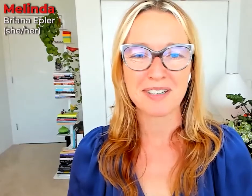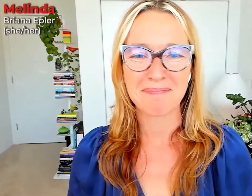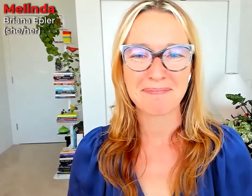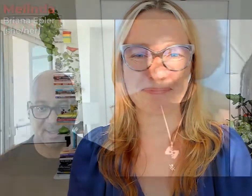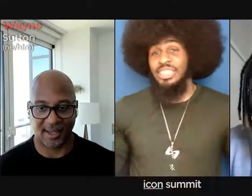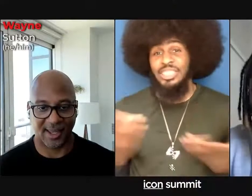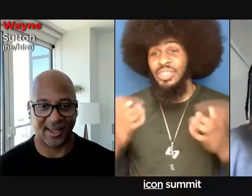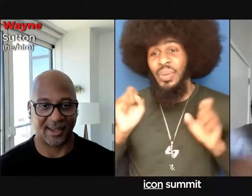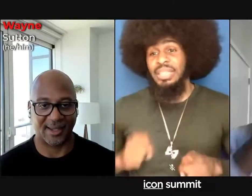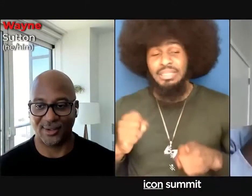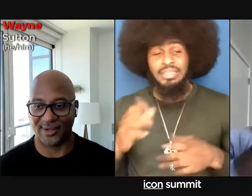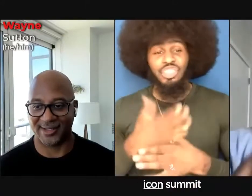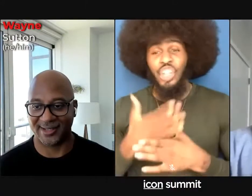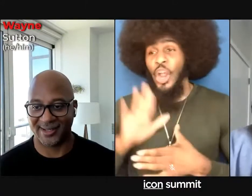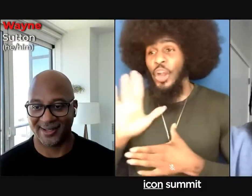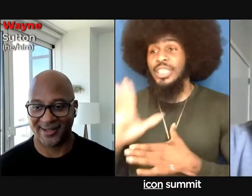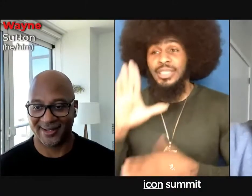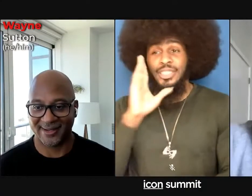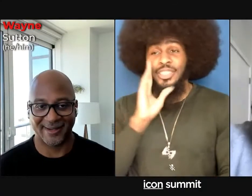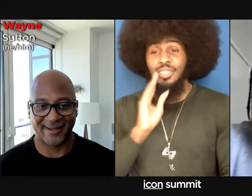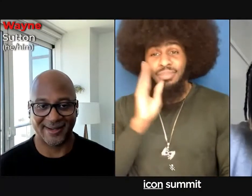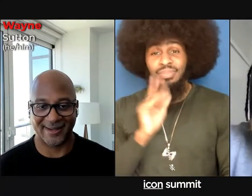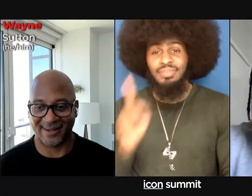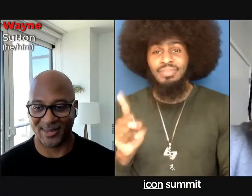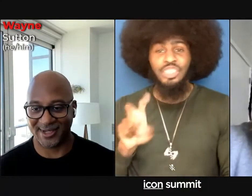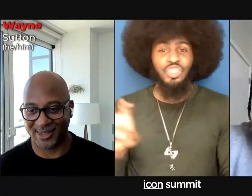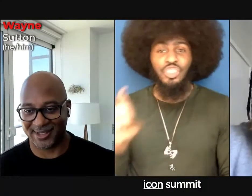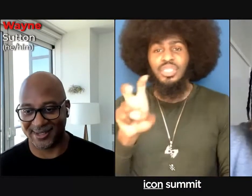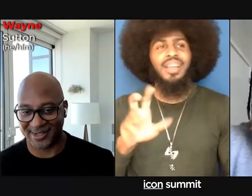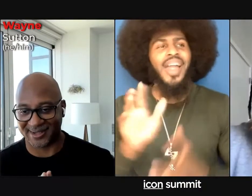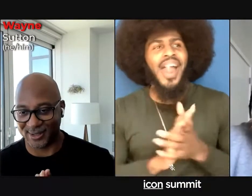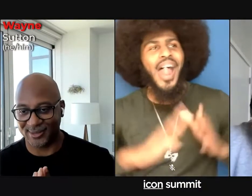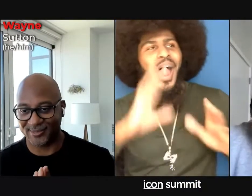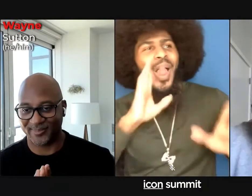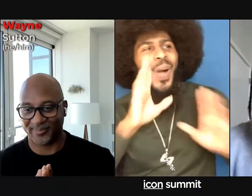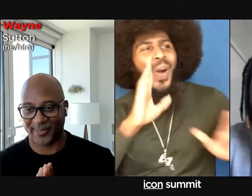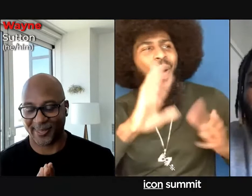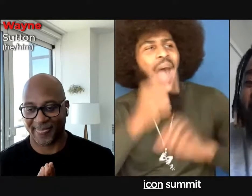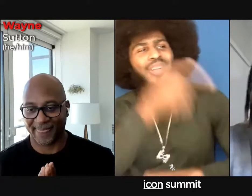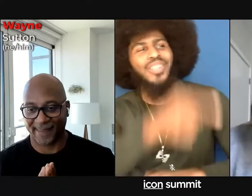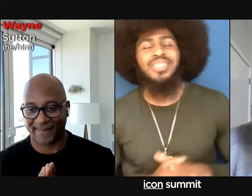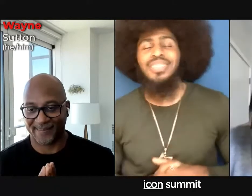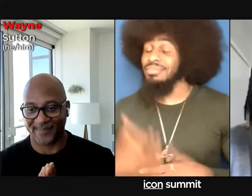Hey, how's it going? Hello! How are you doing, Wayne? I'm good. Good.